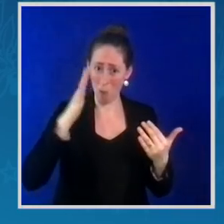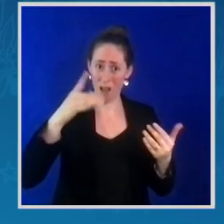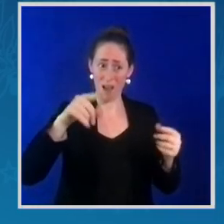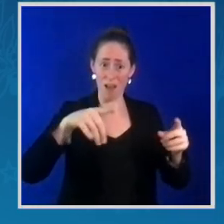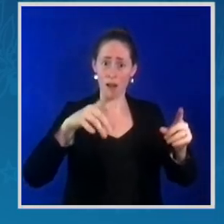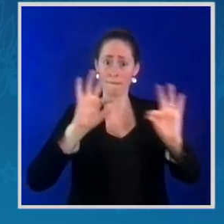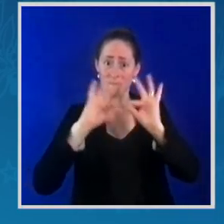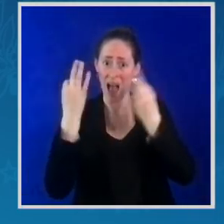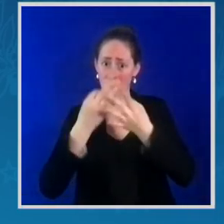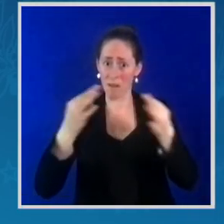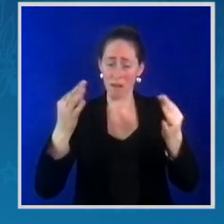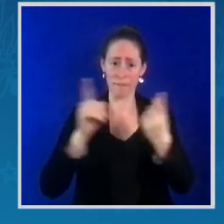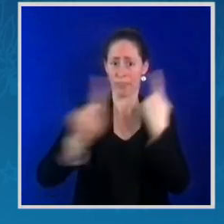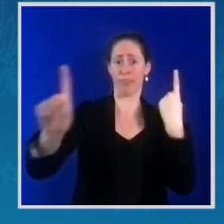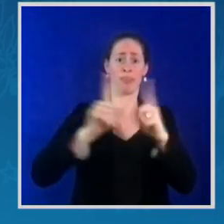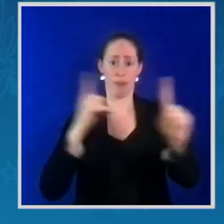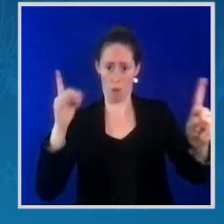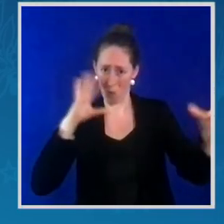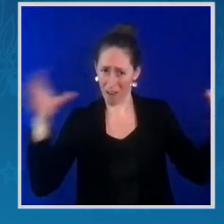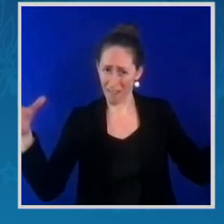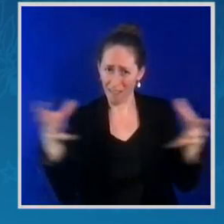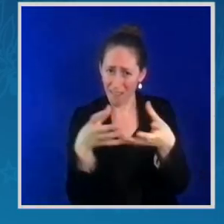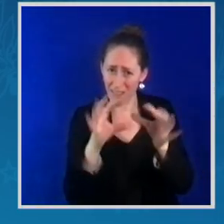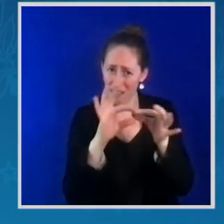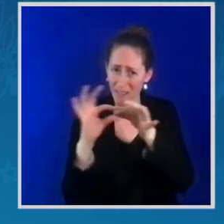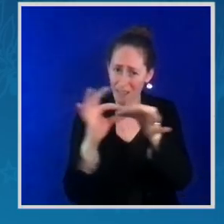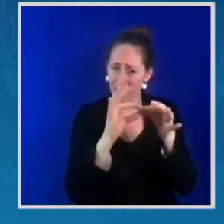separated families to pursue a path to U.S. Citizenship.